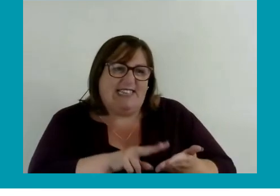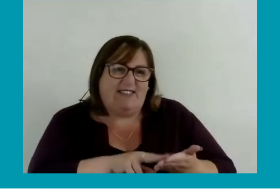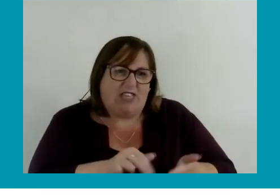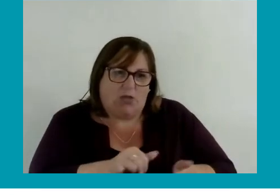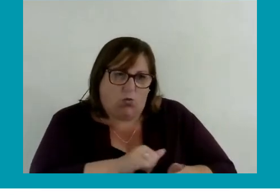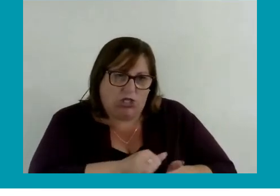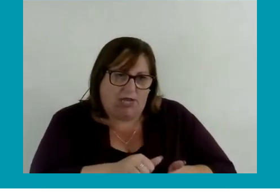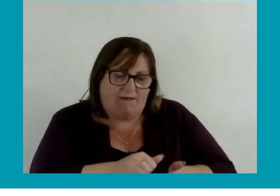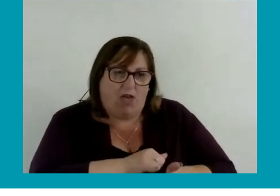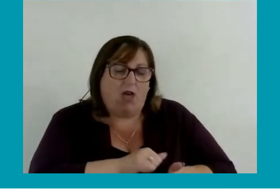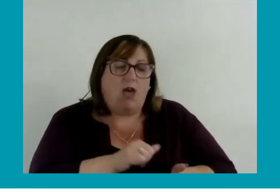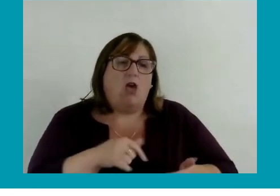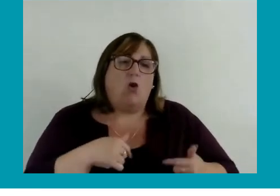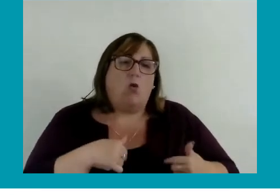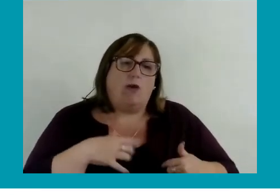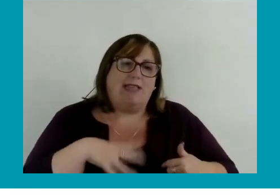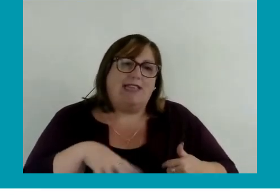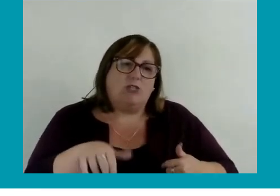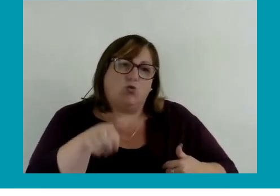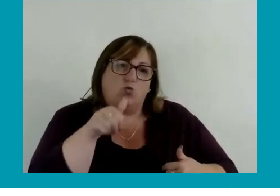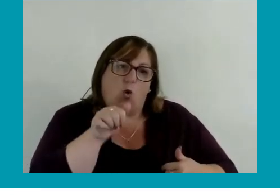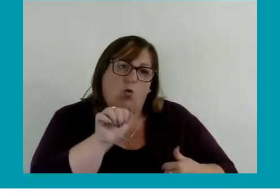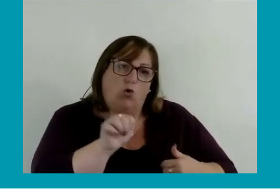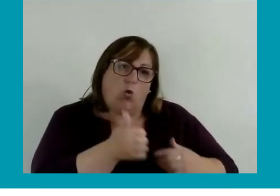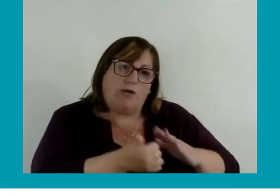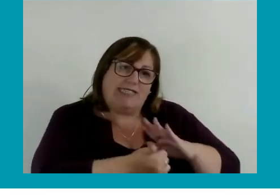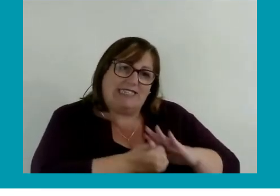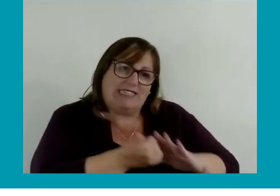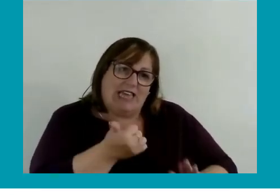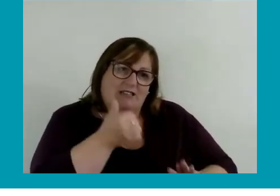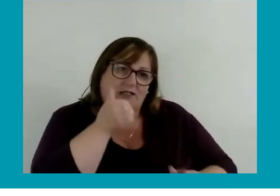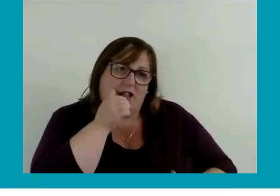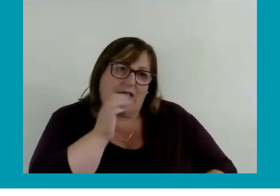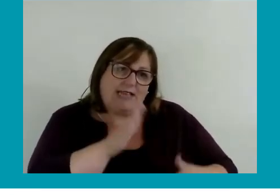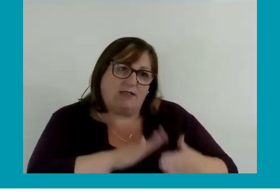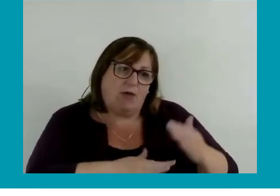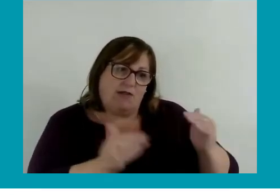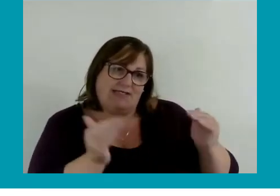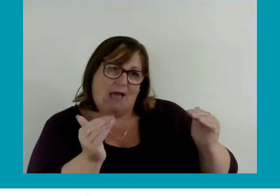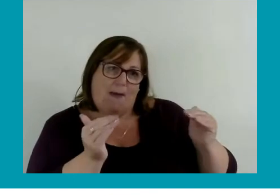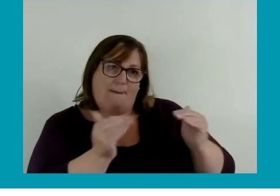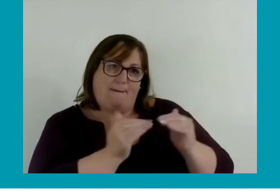match what we need in the role and as i mentioned earlier we've we've worked on our job adverts and